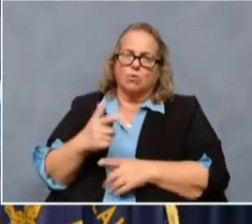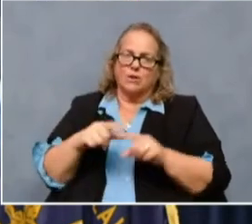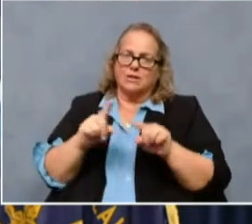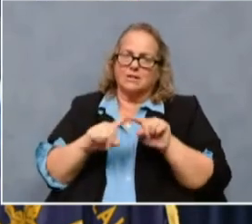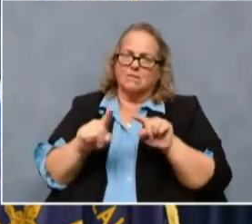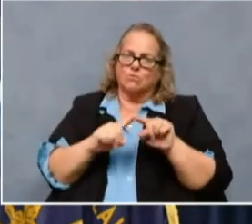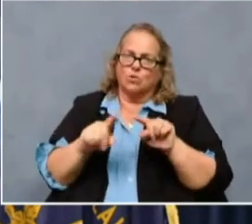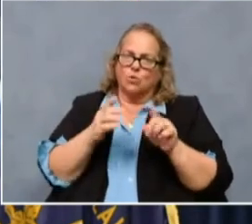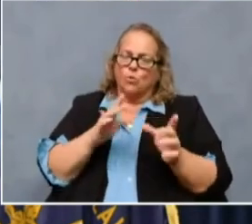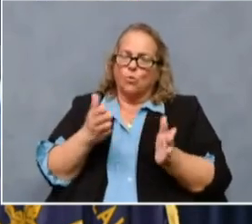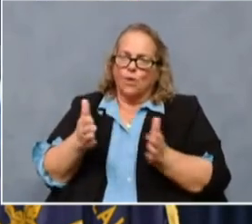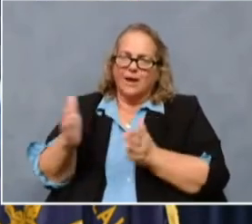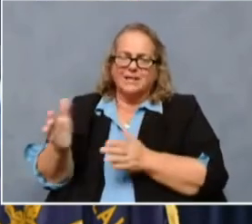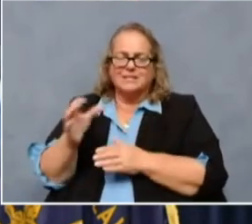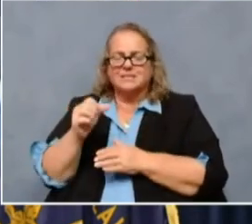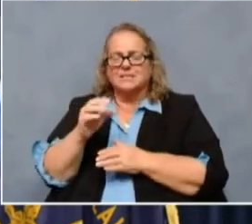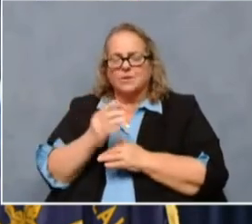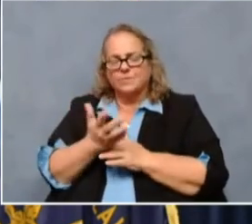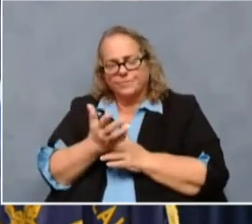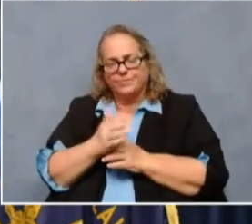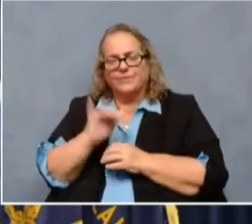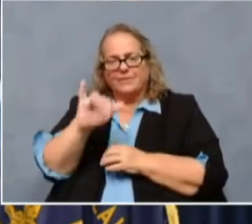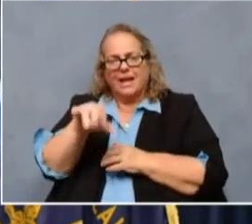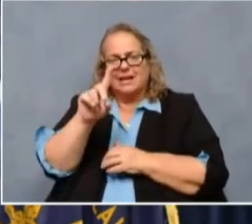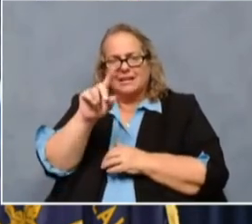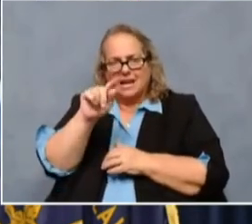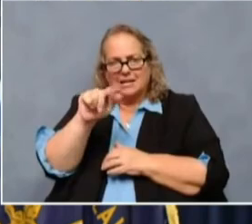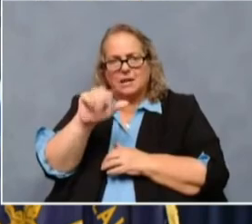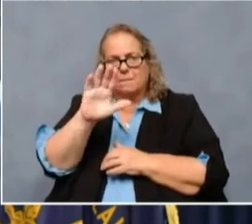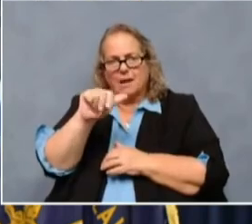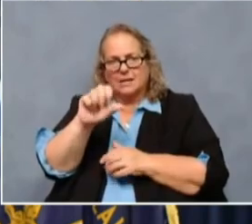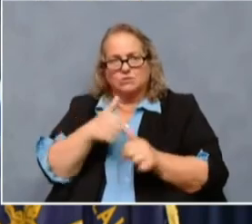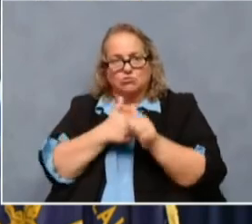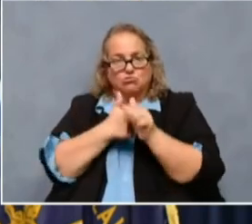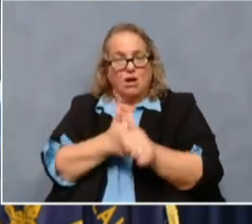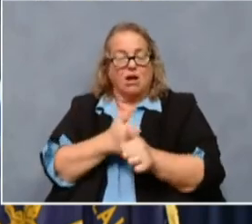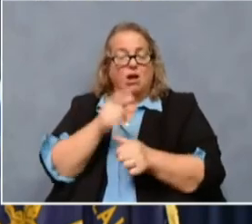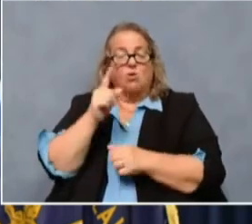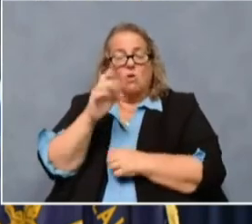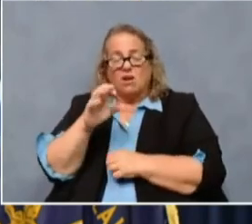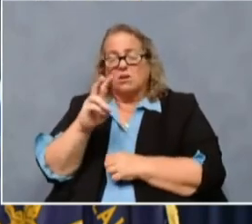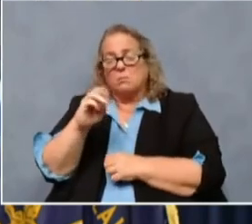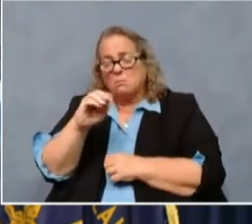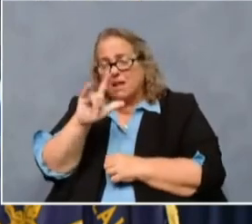And this database tracking all, I mean hundreds of millions of of doses is the